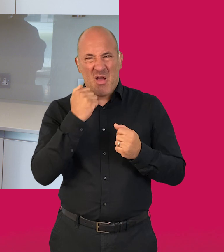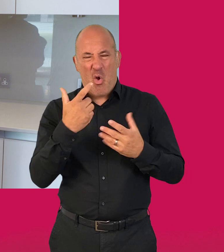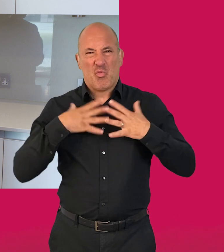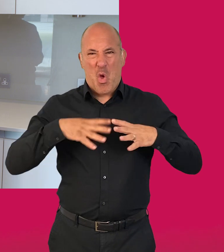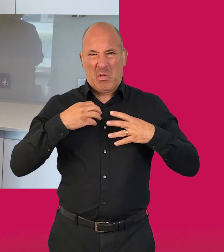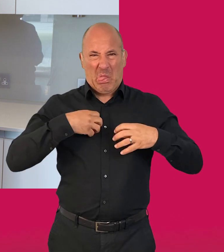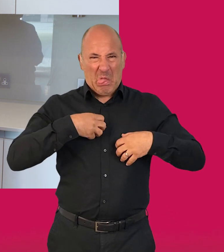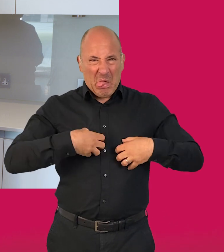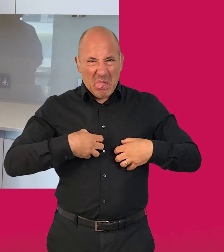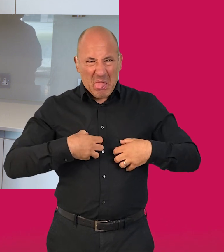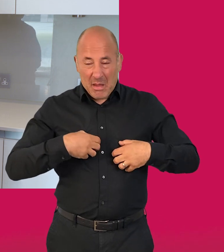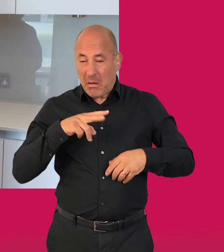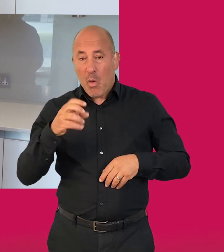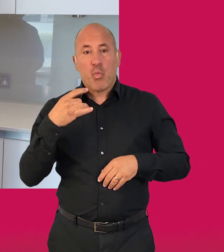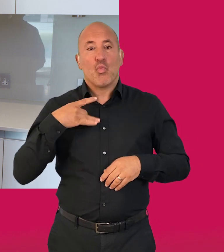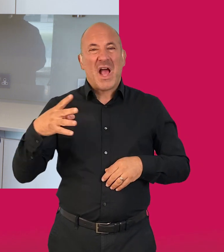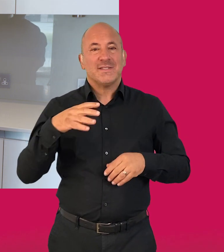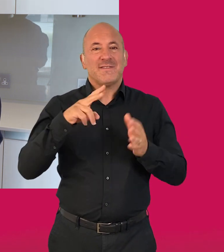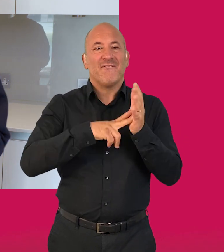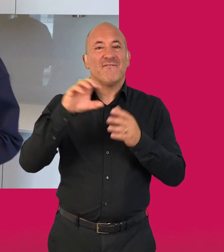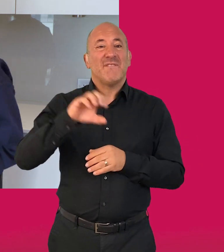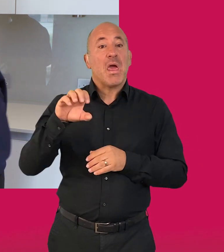white vinegar is proved to be a good way of killing and removing it.